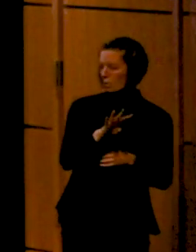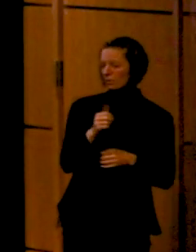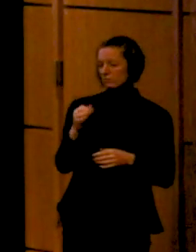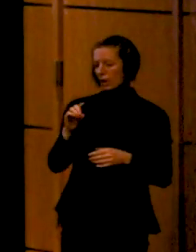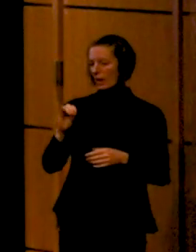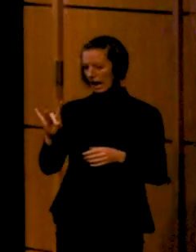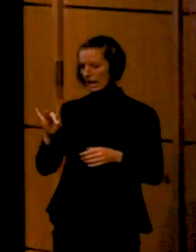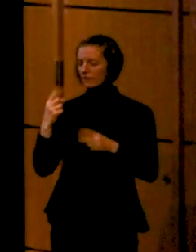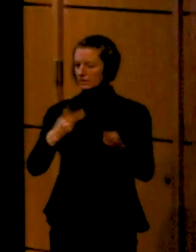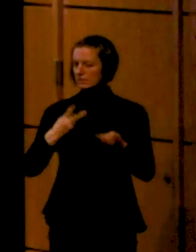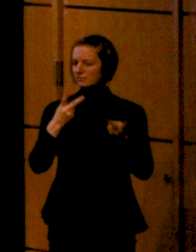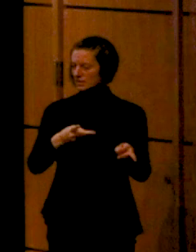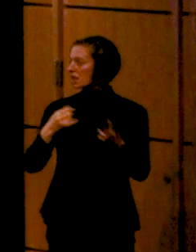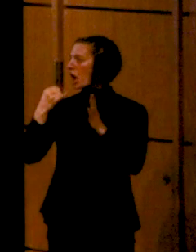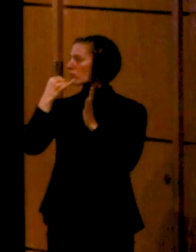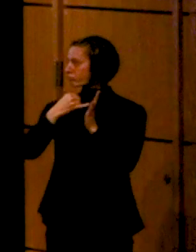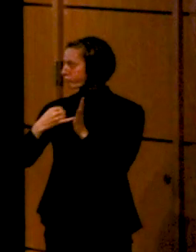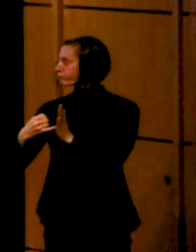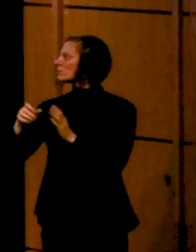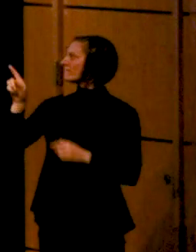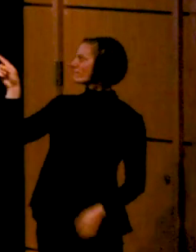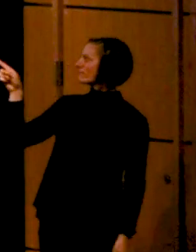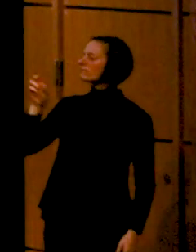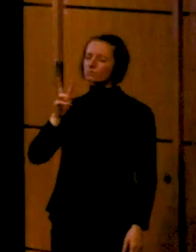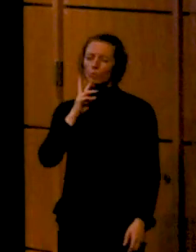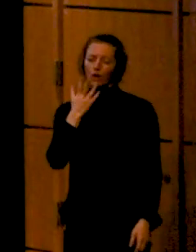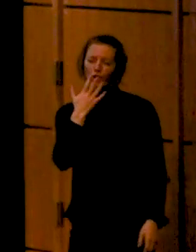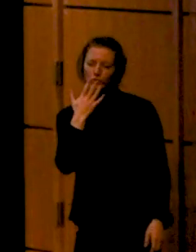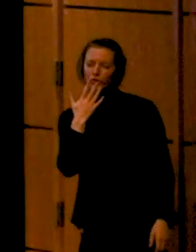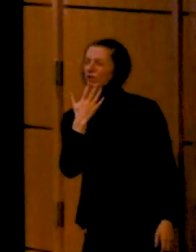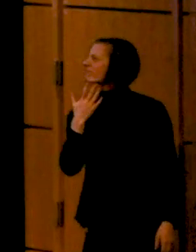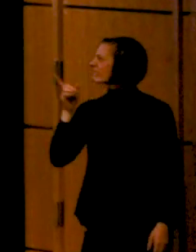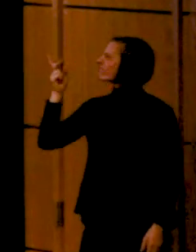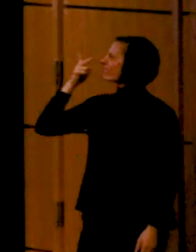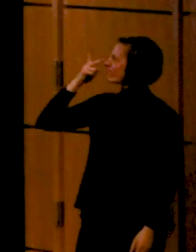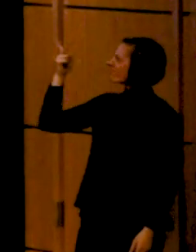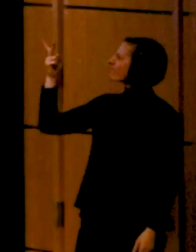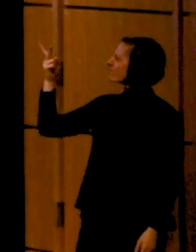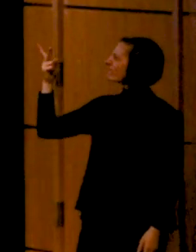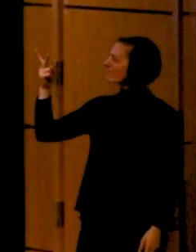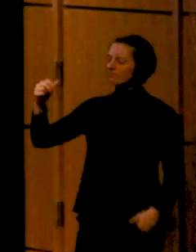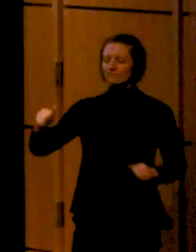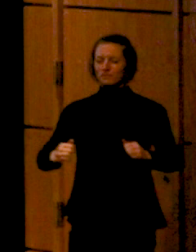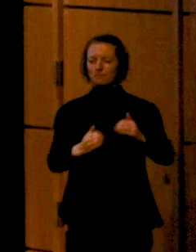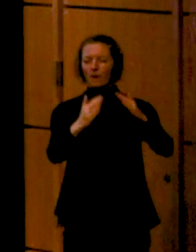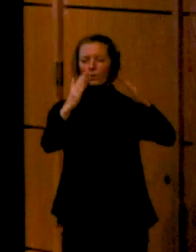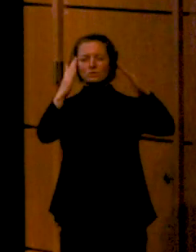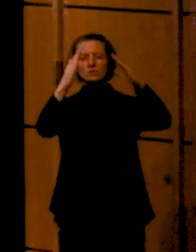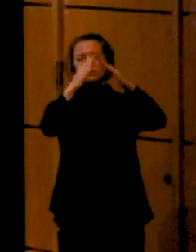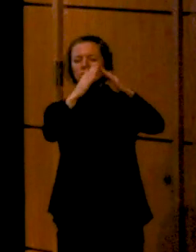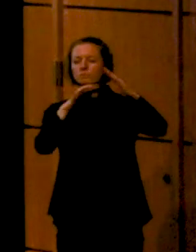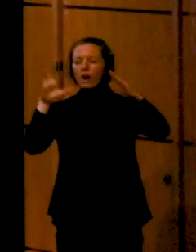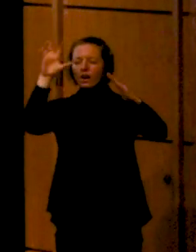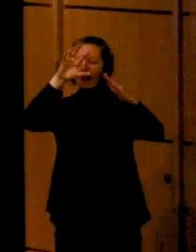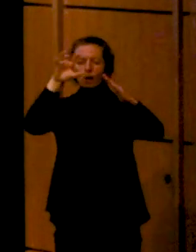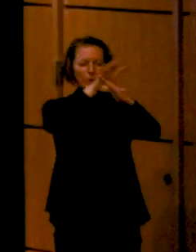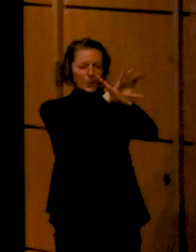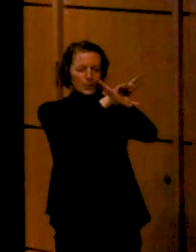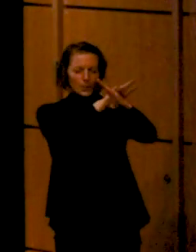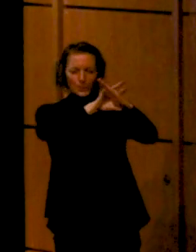And he made this lovely watercolor of the mountain rising above the low clouds.